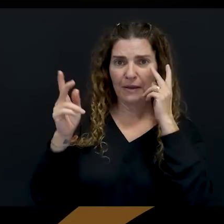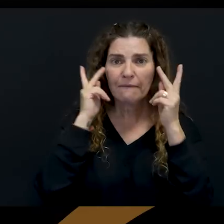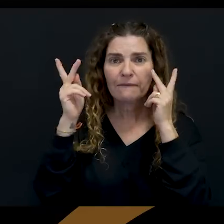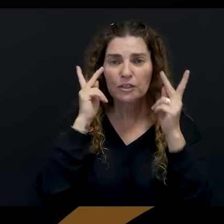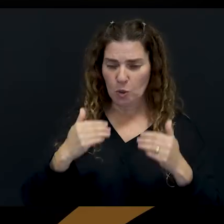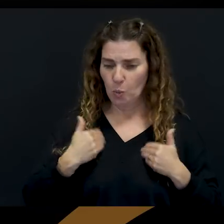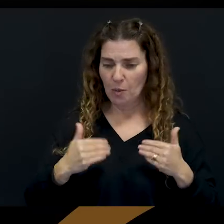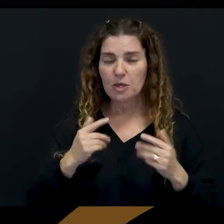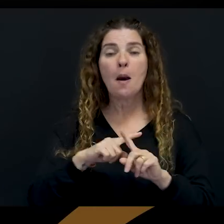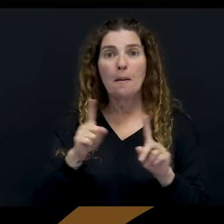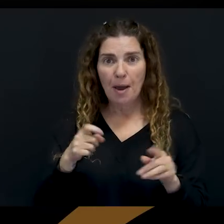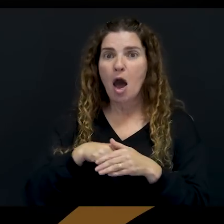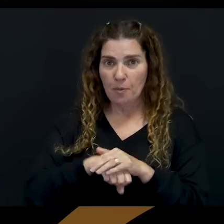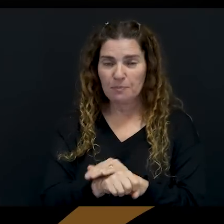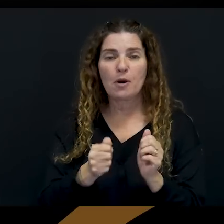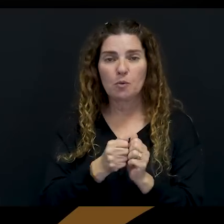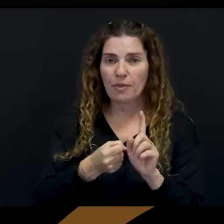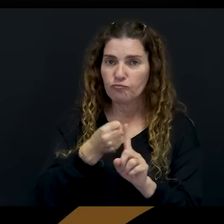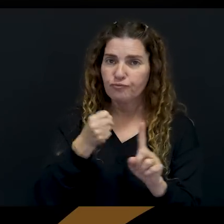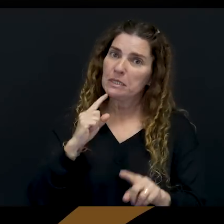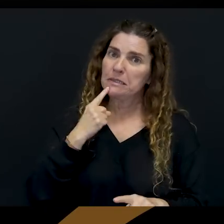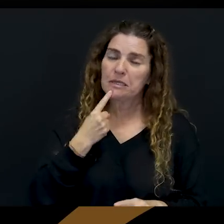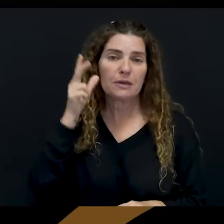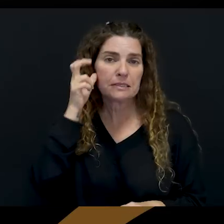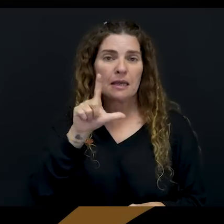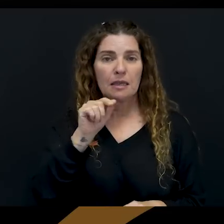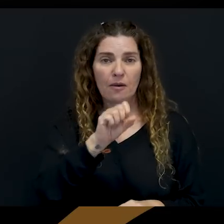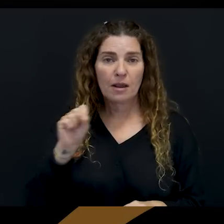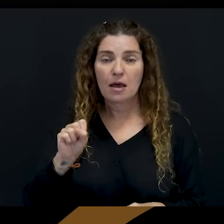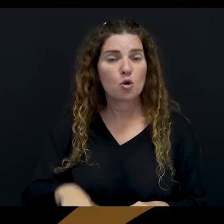But I was born with a significant hearing loss. And I’ve worn hearing aids my entire life.